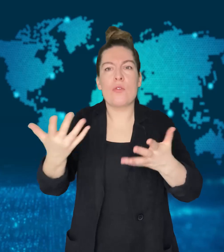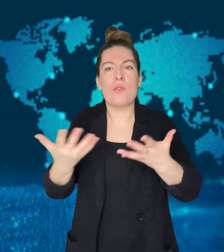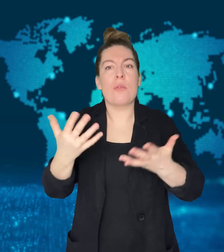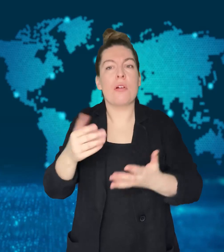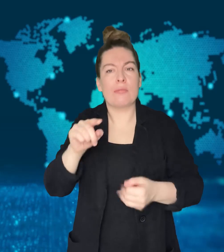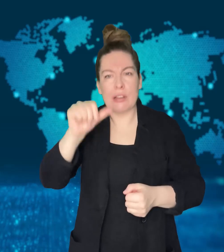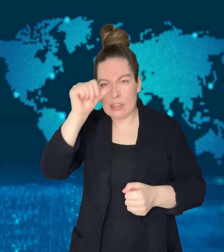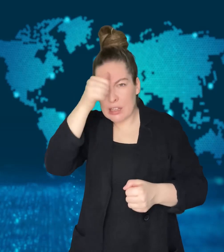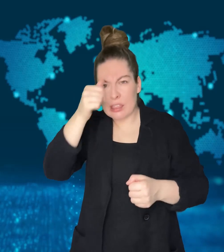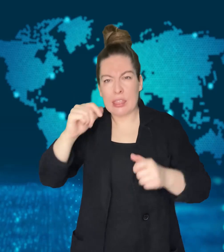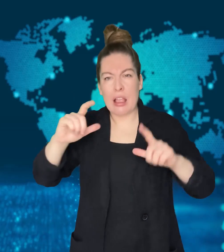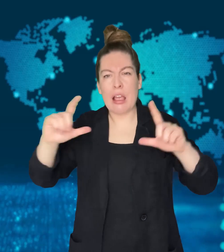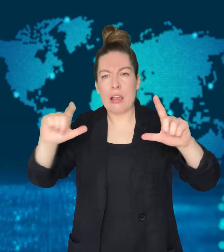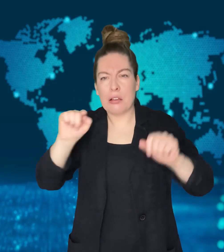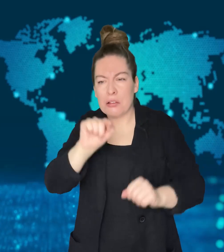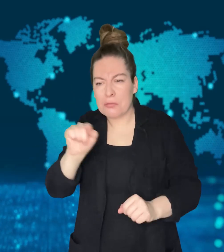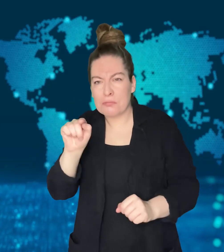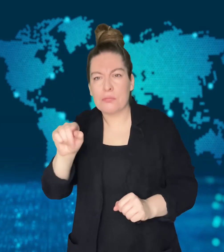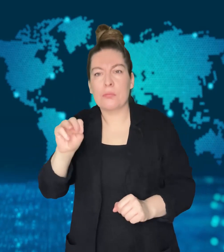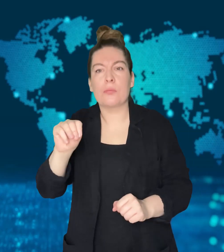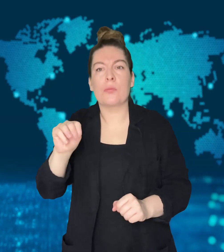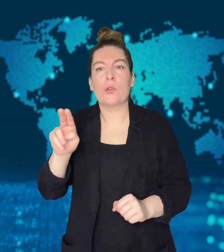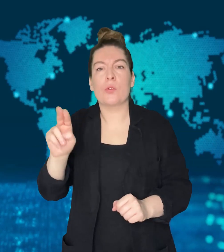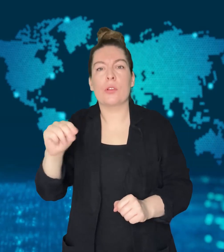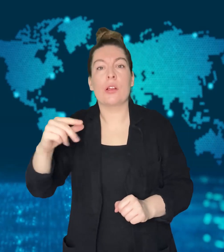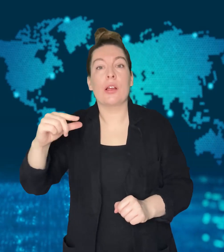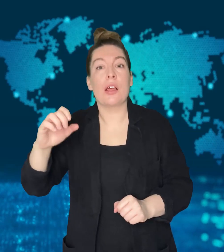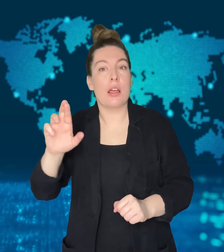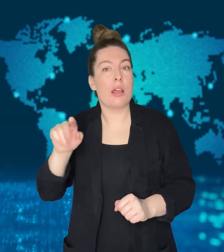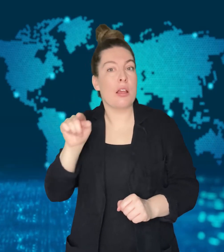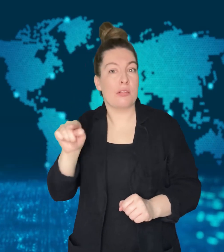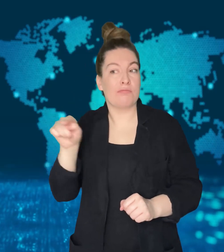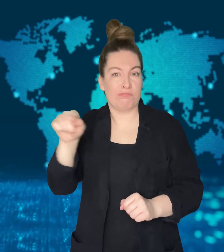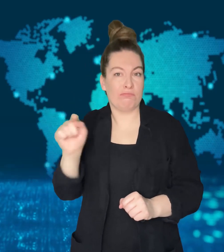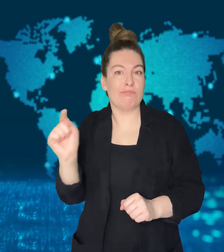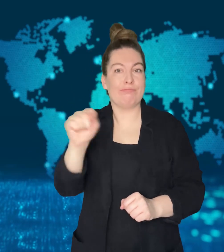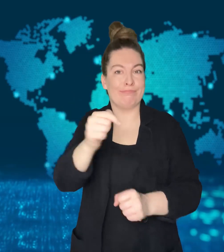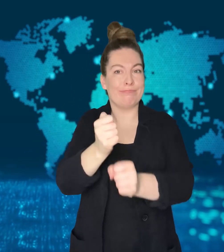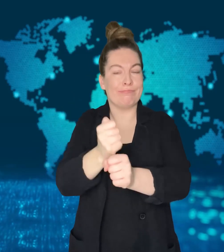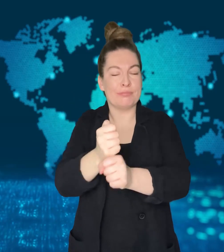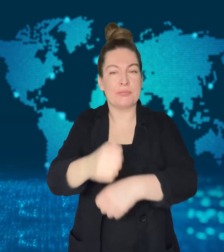about illegal arms being made